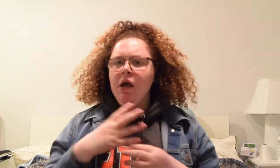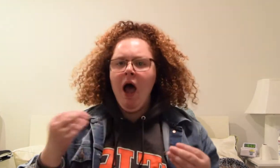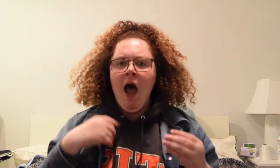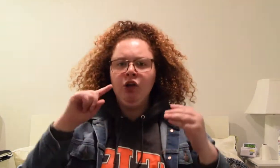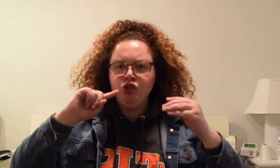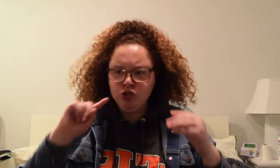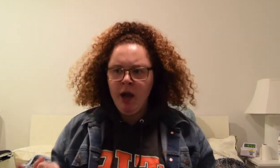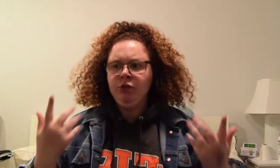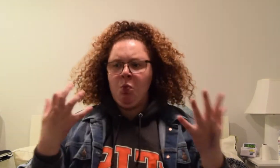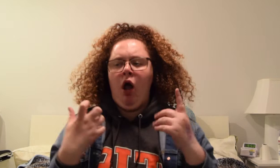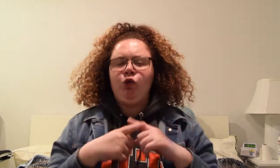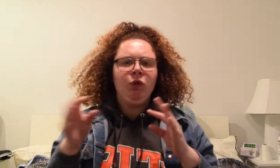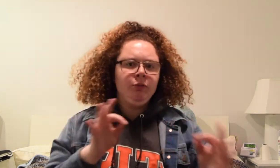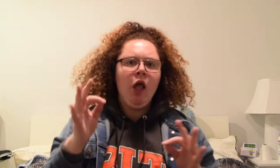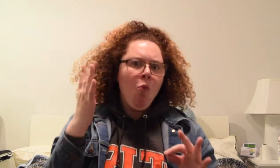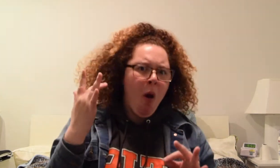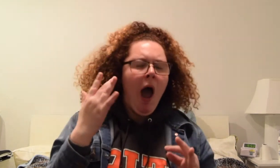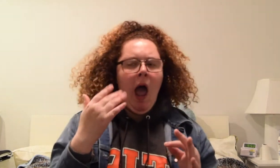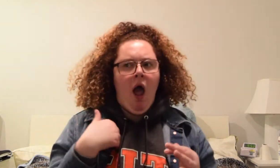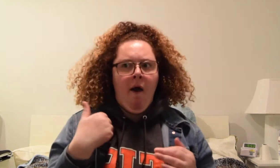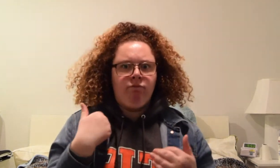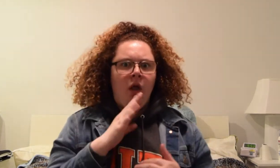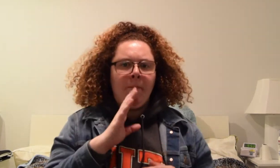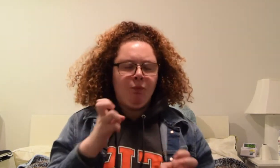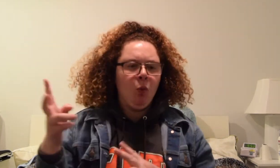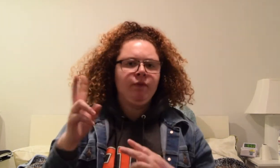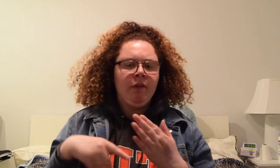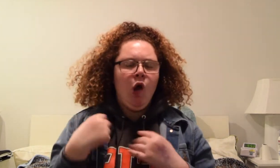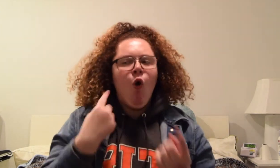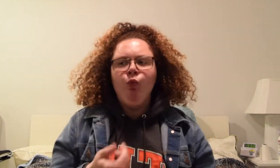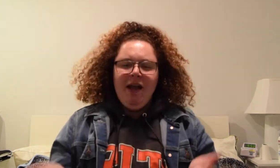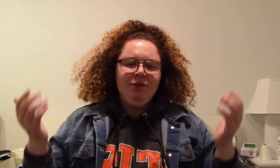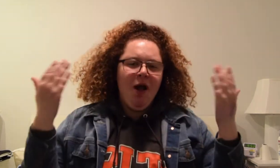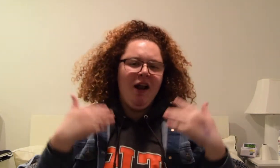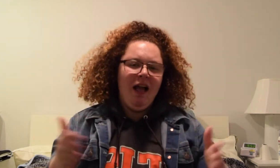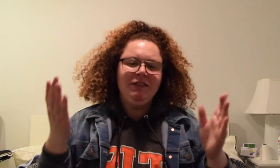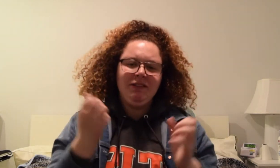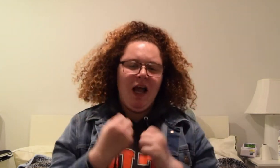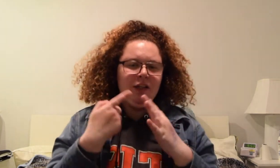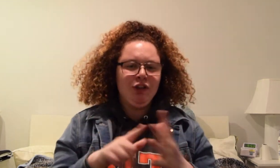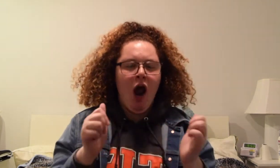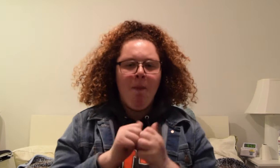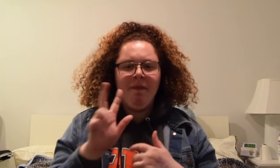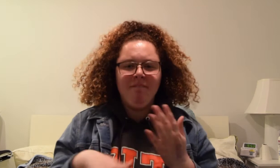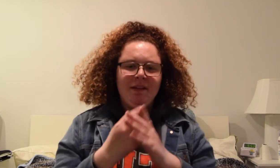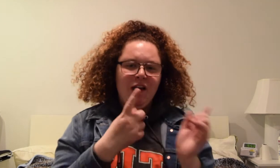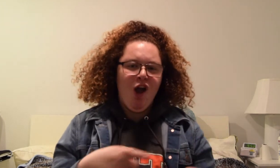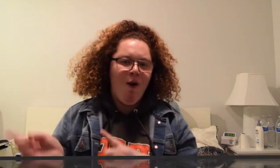And I just want to explain why I've not been posting since Let's get started with the video!